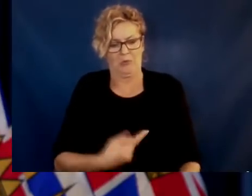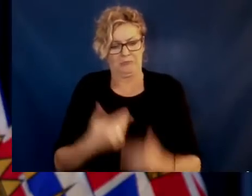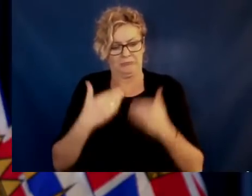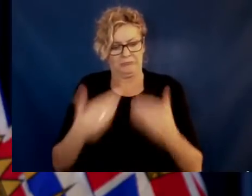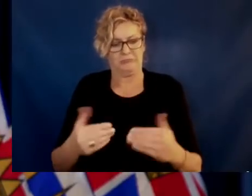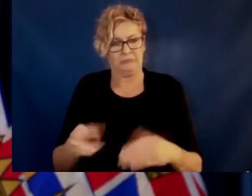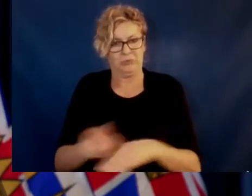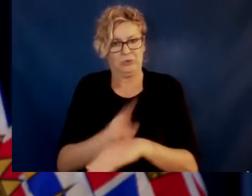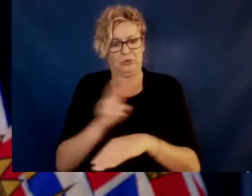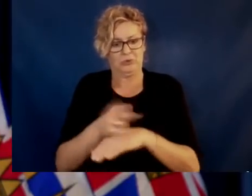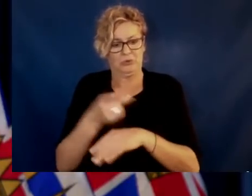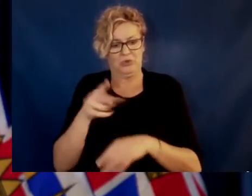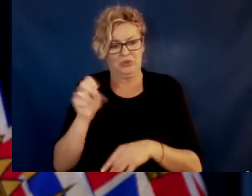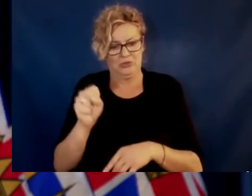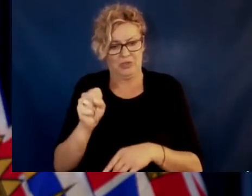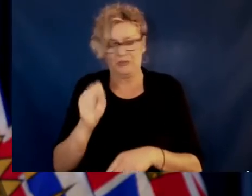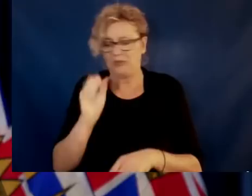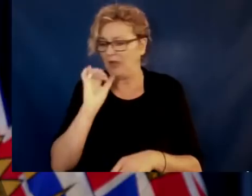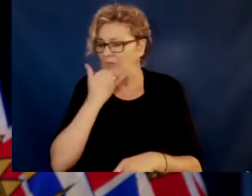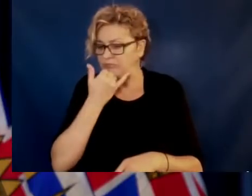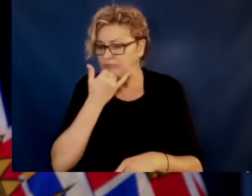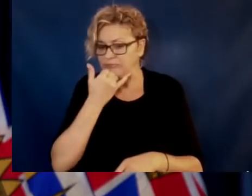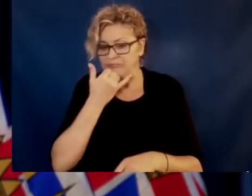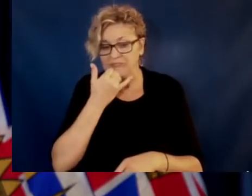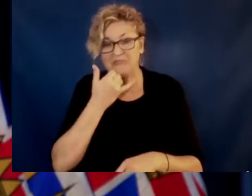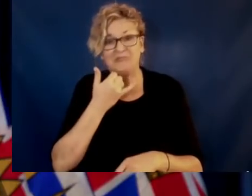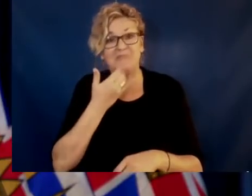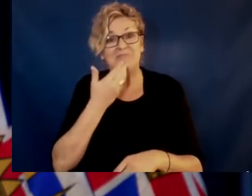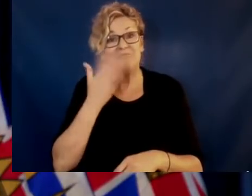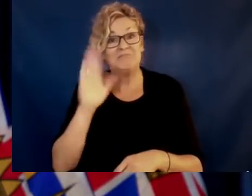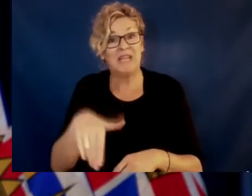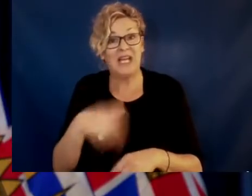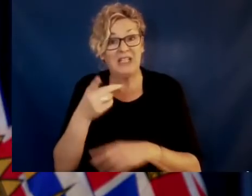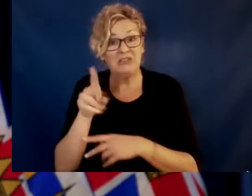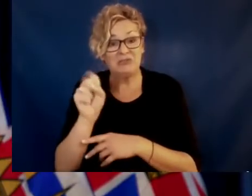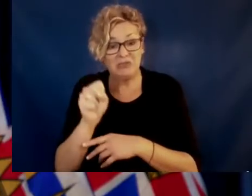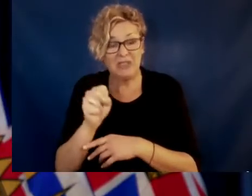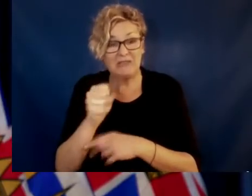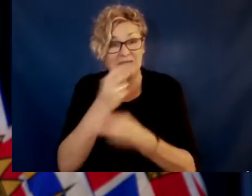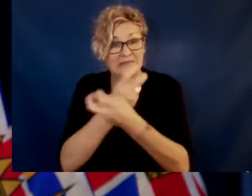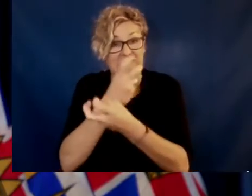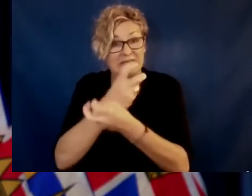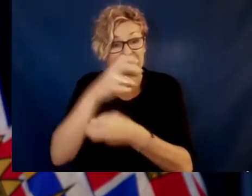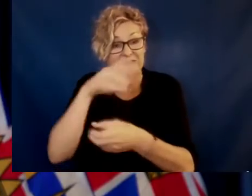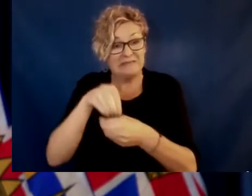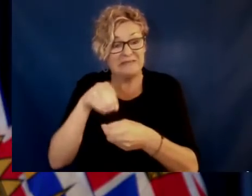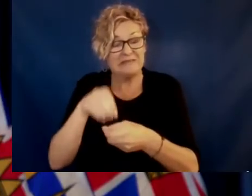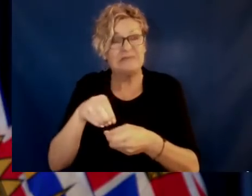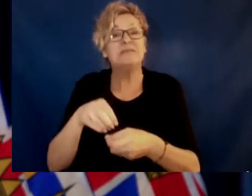make sure they know that there is support out there and that there is a place to go and that